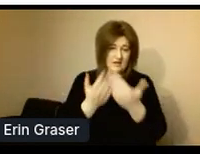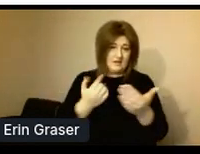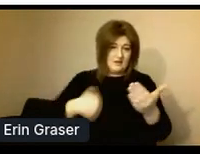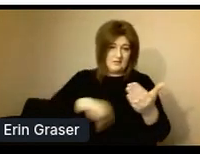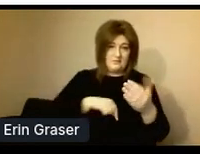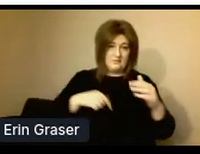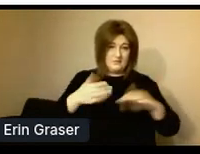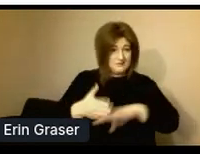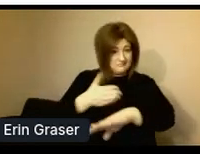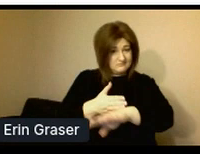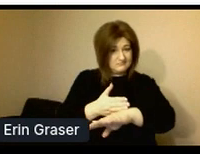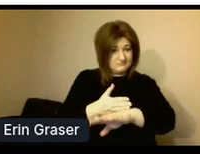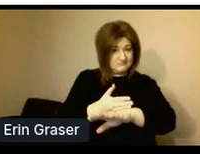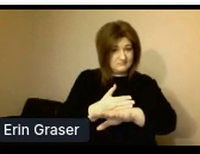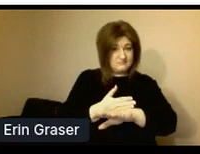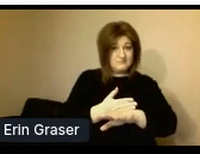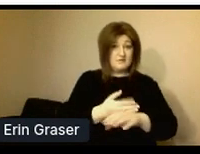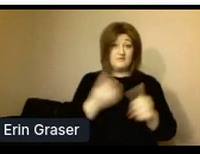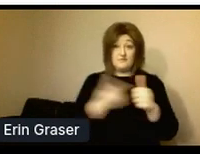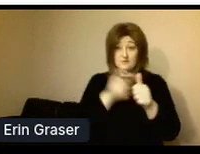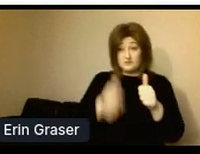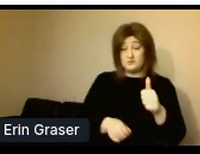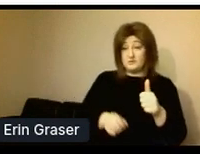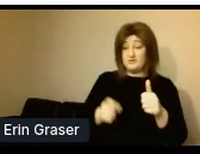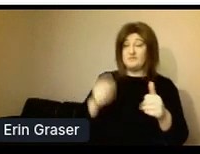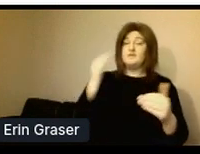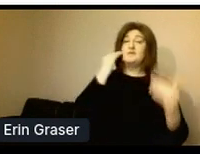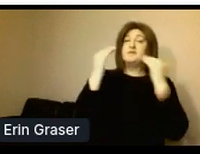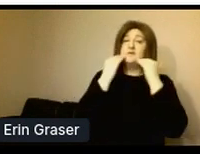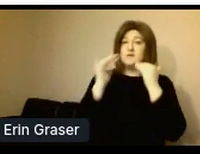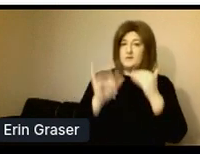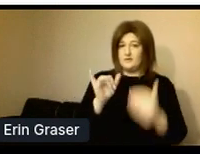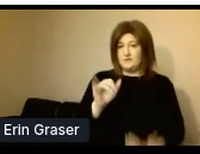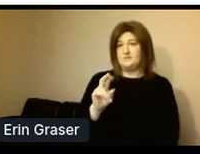if we can't even acknowledge that racism exists?